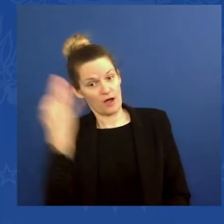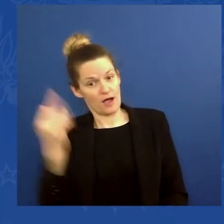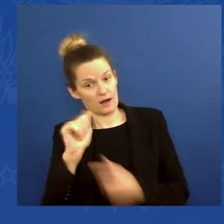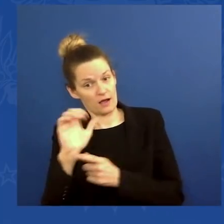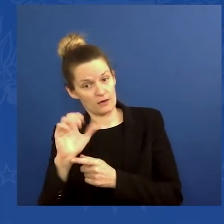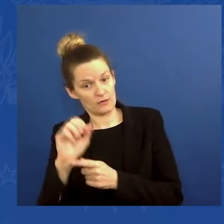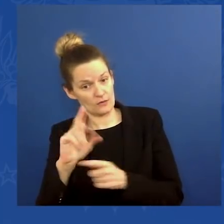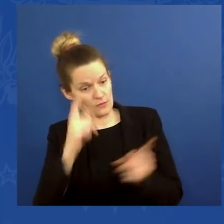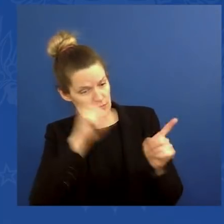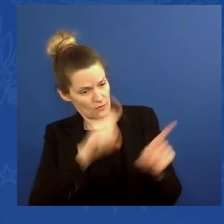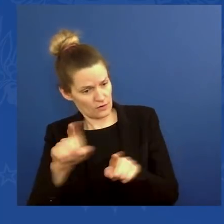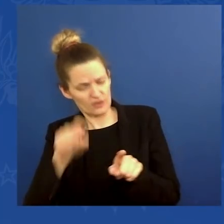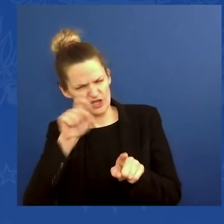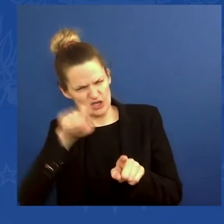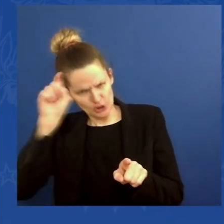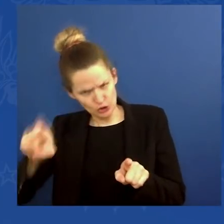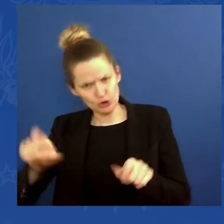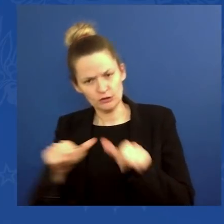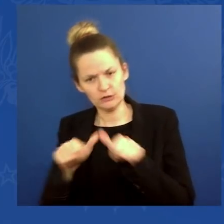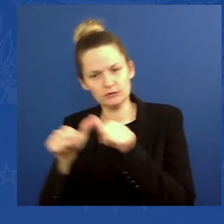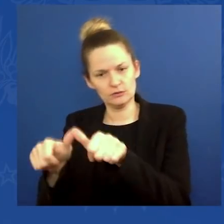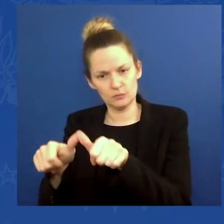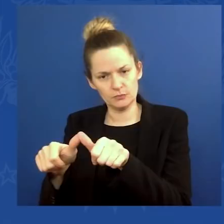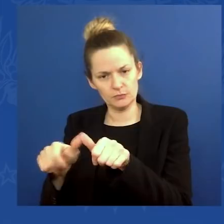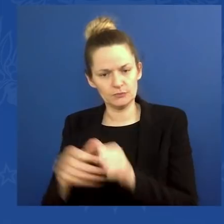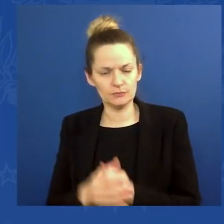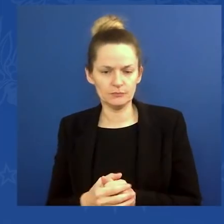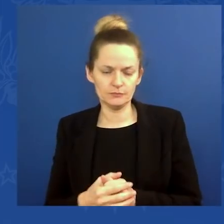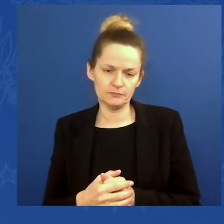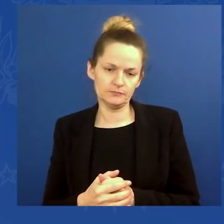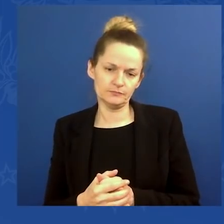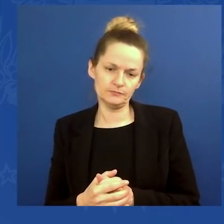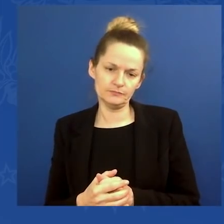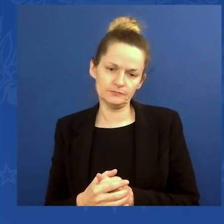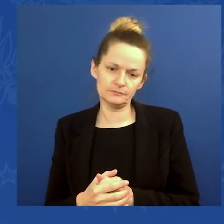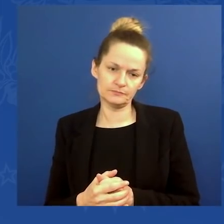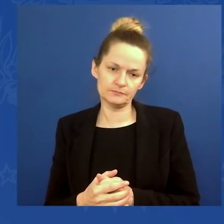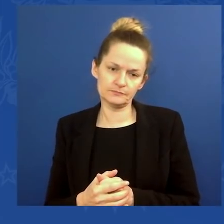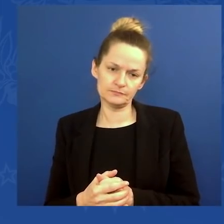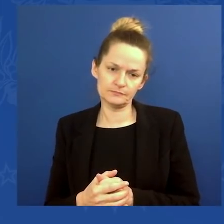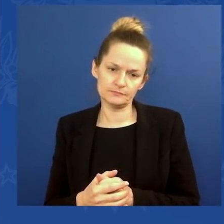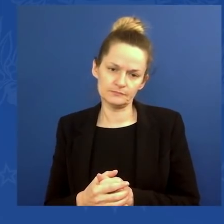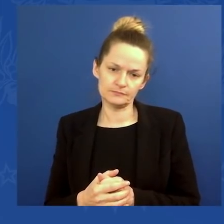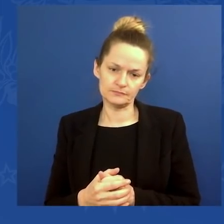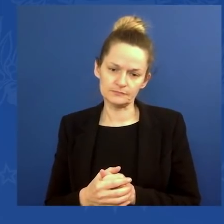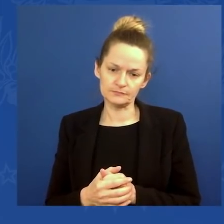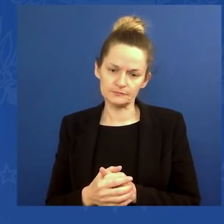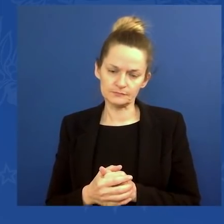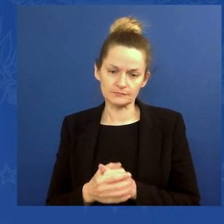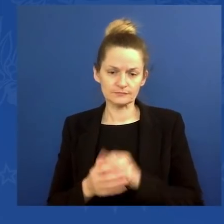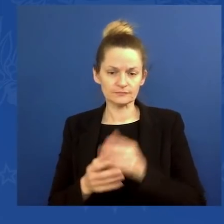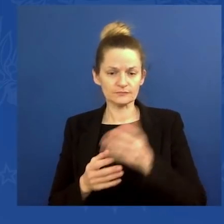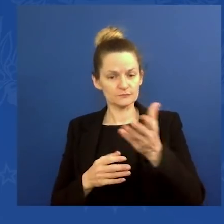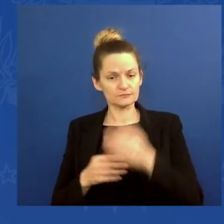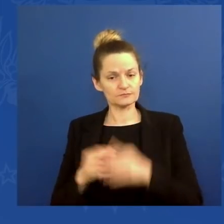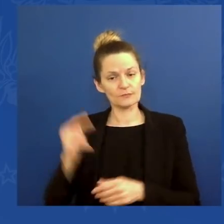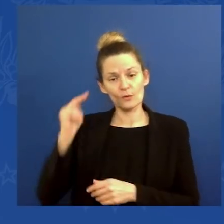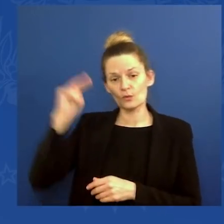too hard. The people of Northern Ireland have made